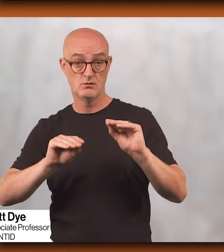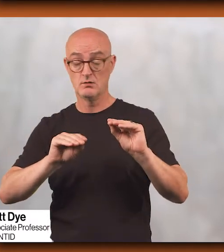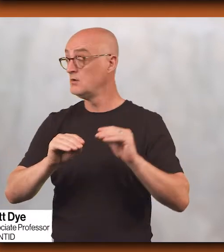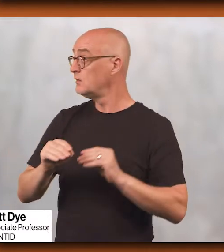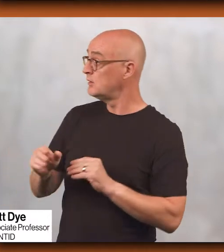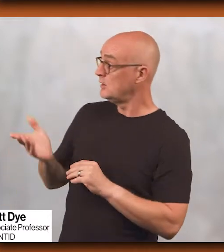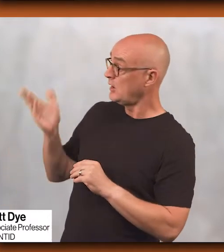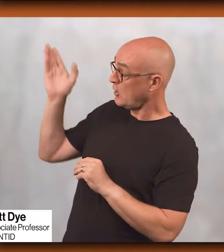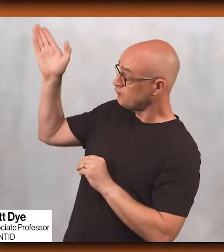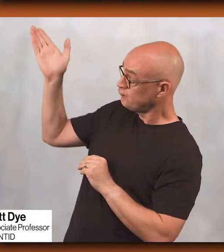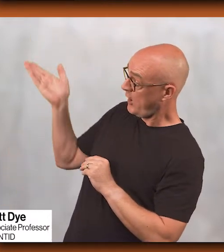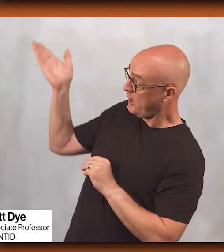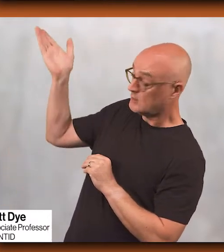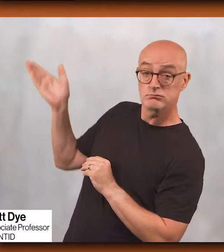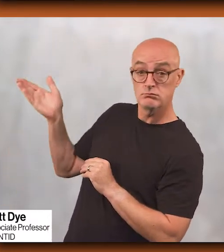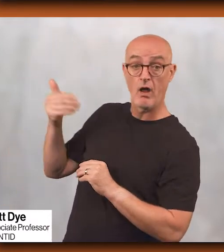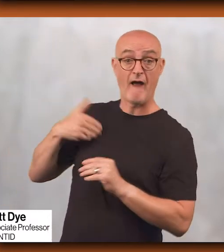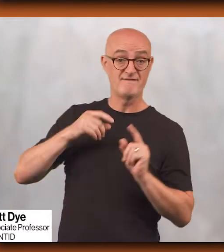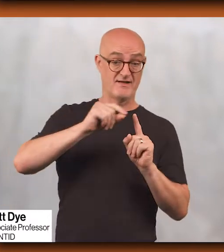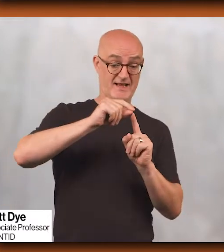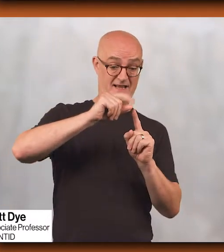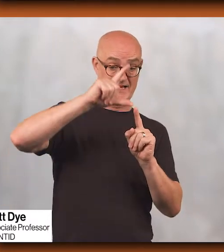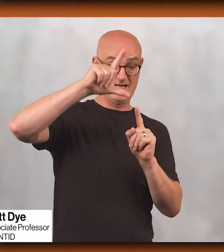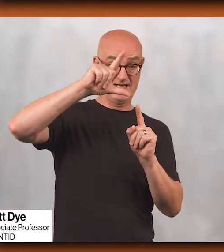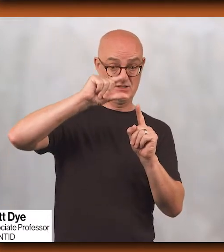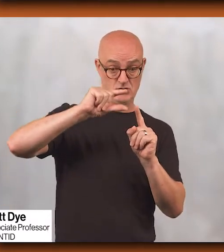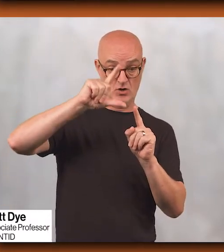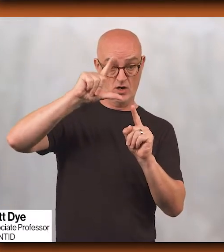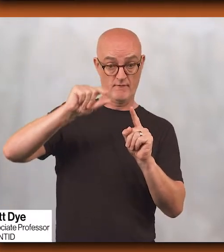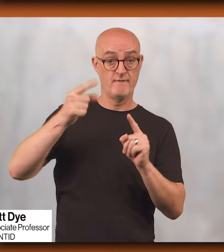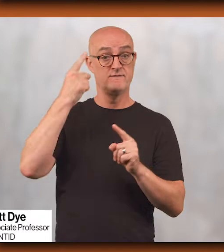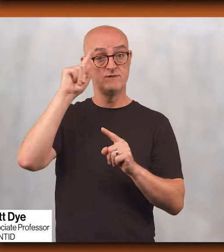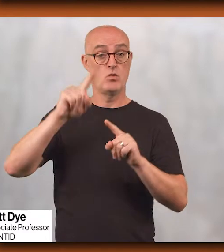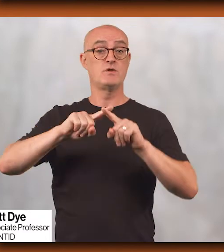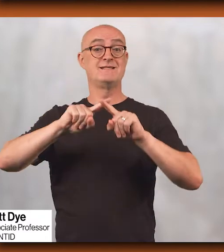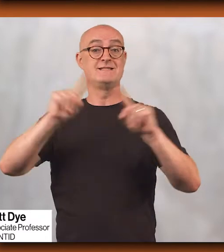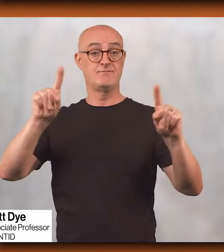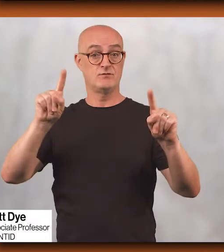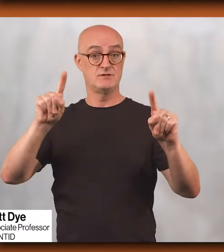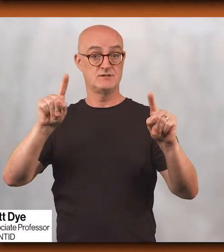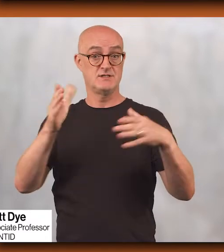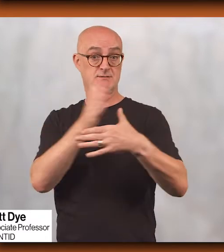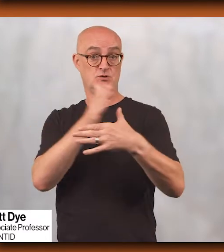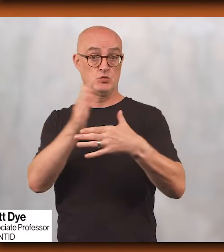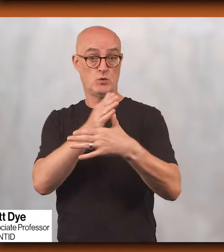of the pairwise distances for each sample, so on the bottom, we have the distances in meters,